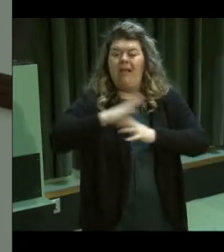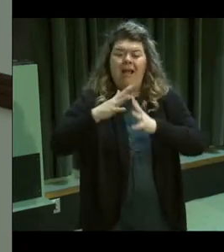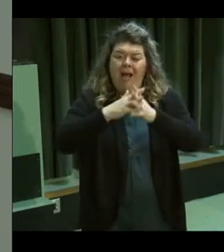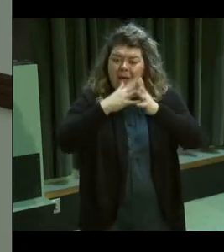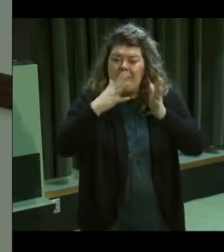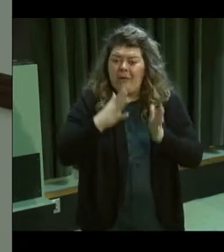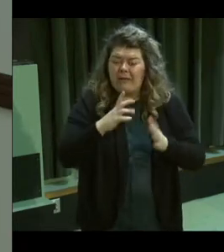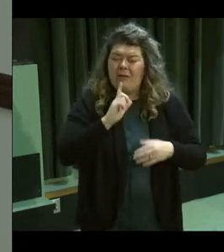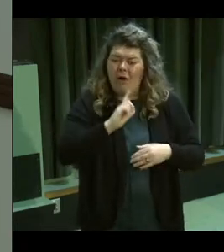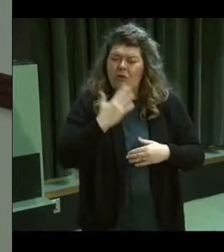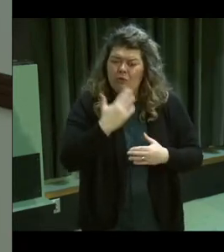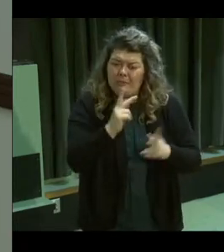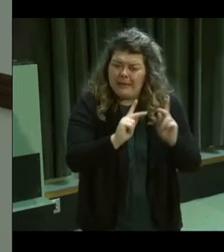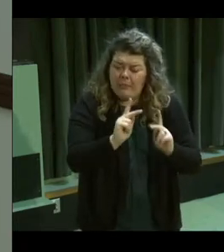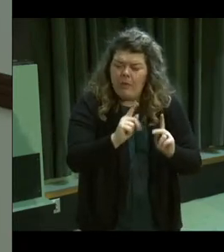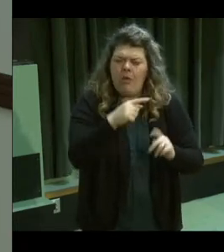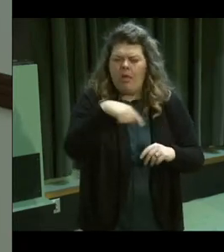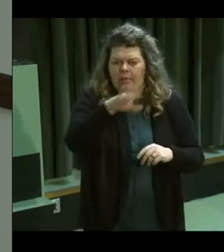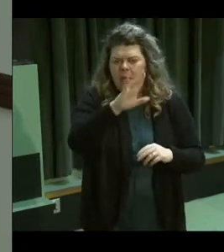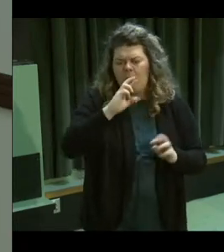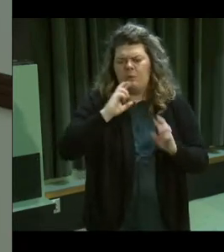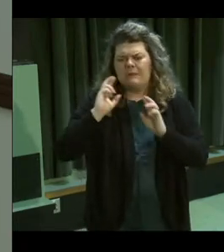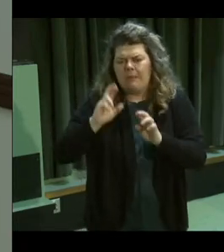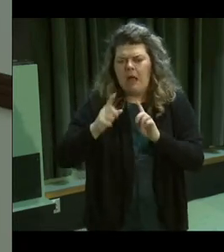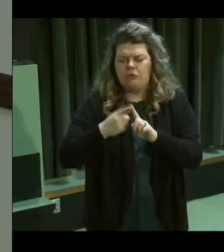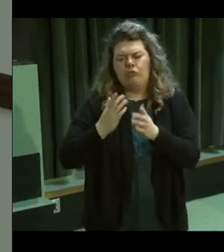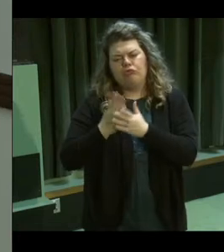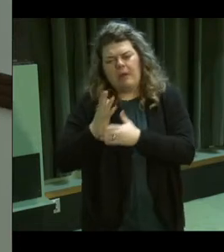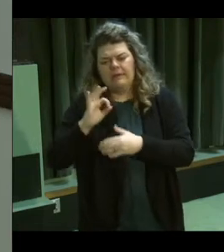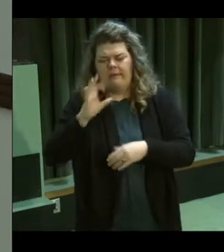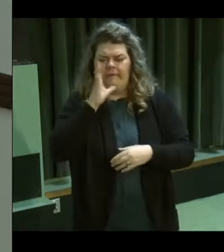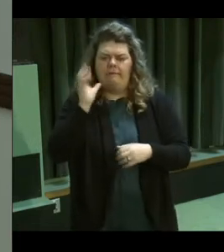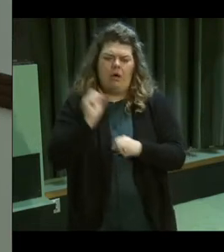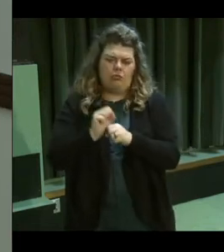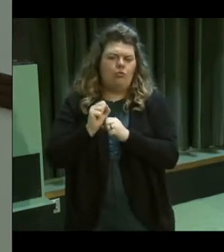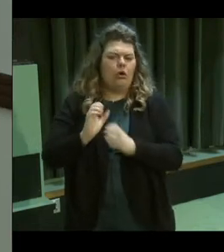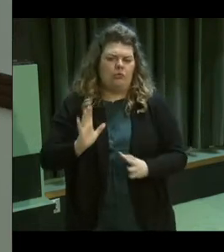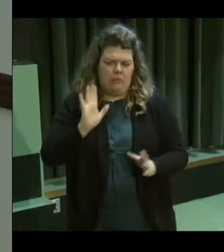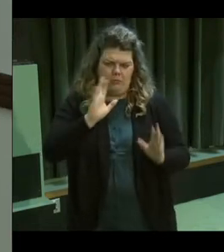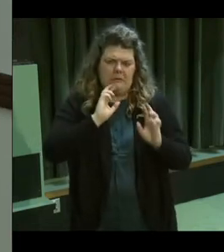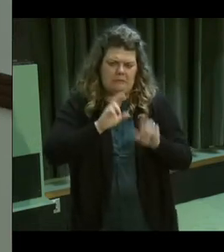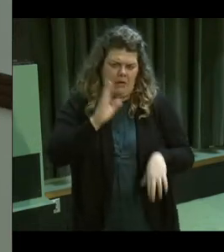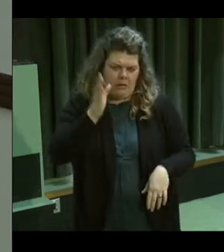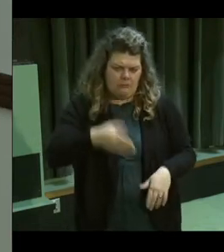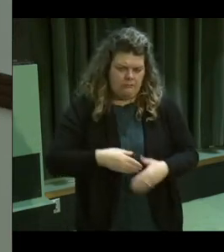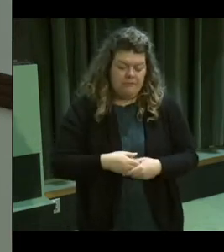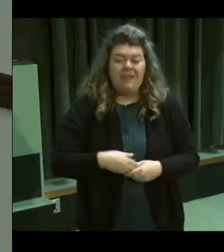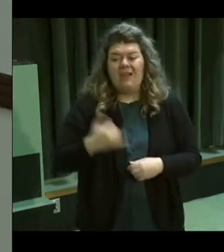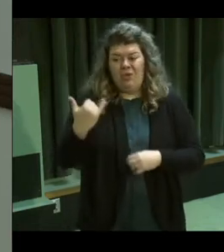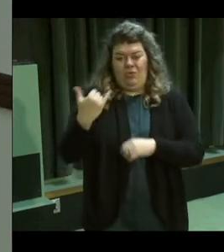good people and will always